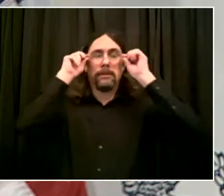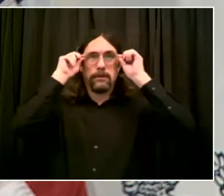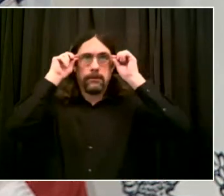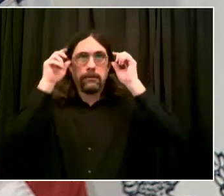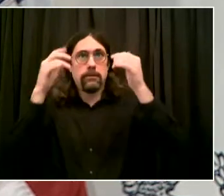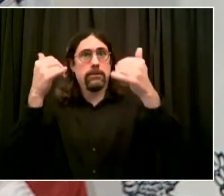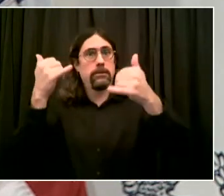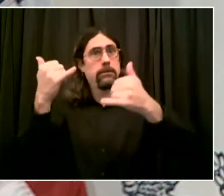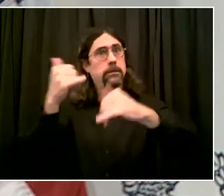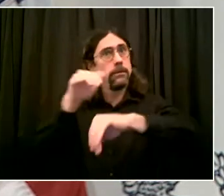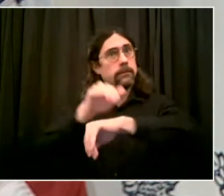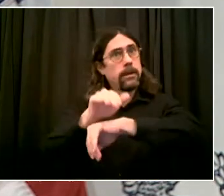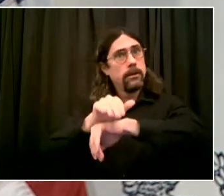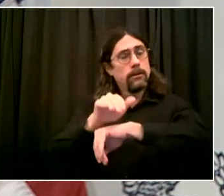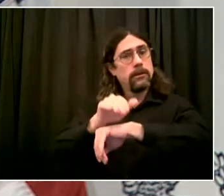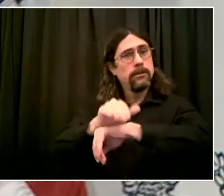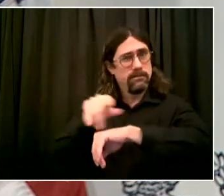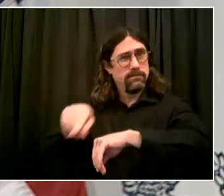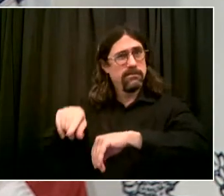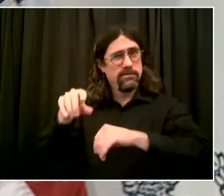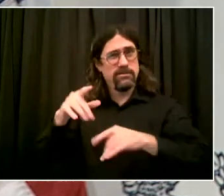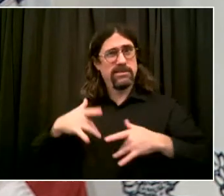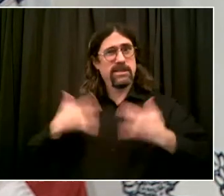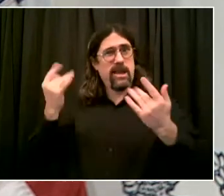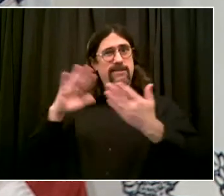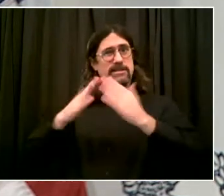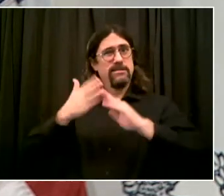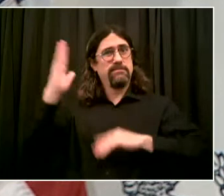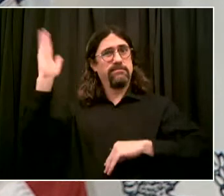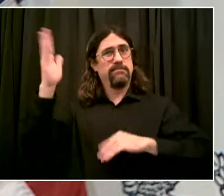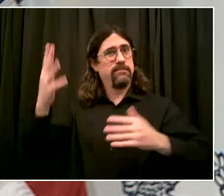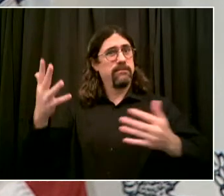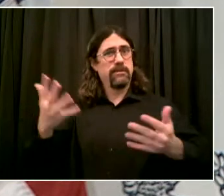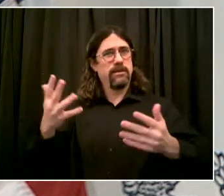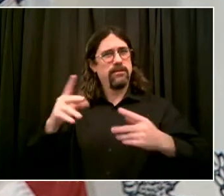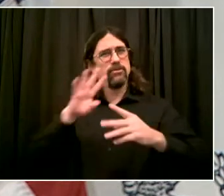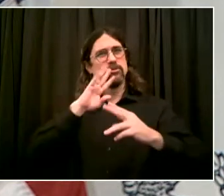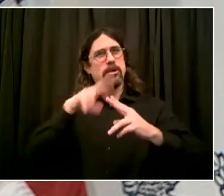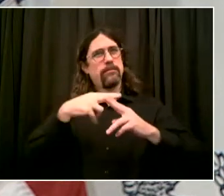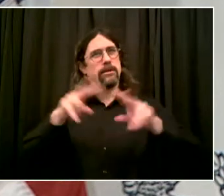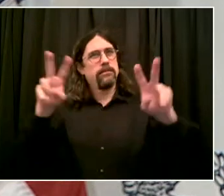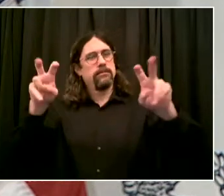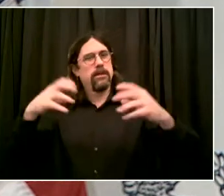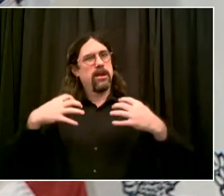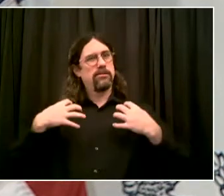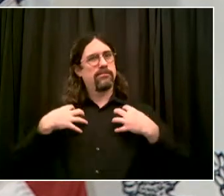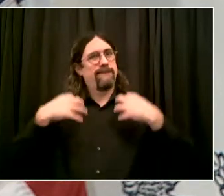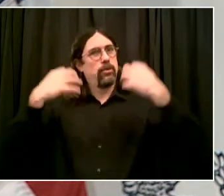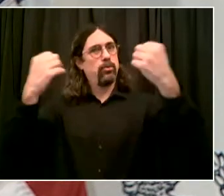STATUTUS QUO PRE- PANDEMIC. T NOSOSOMETHING WHERE WE JUST